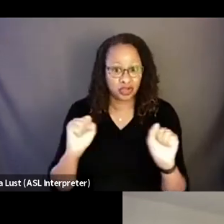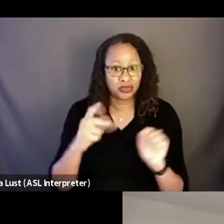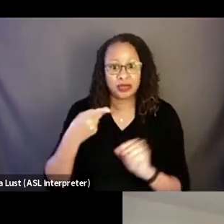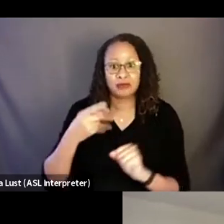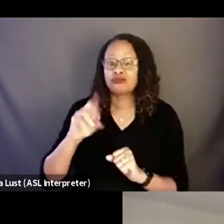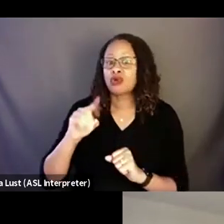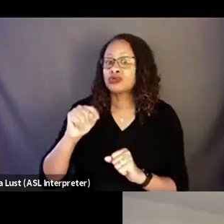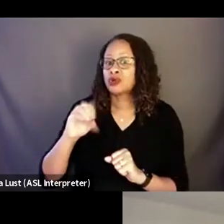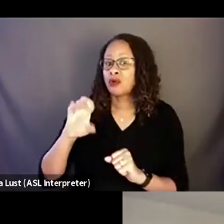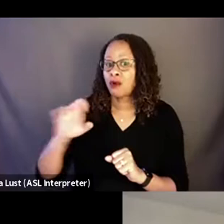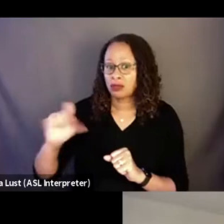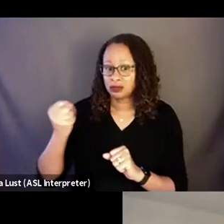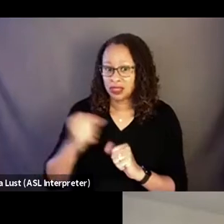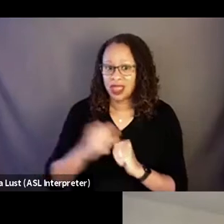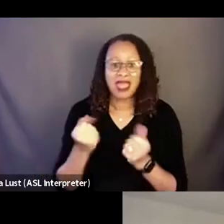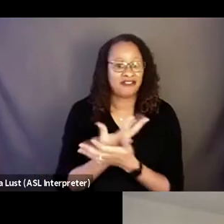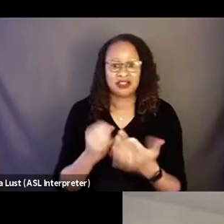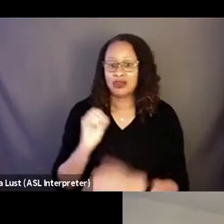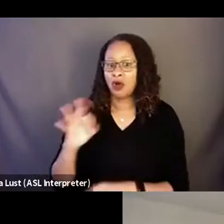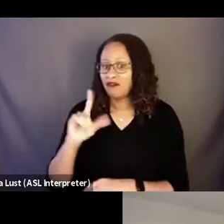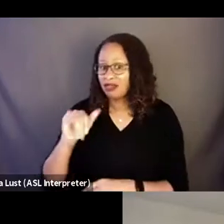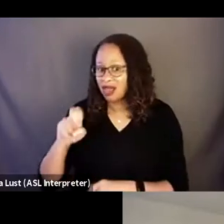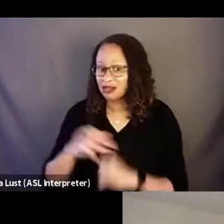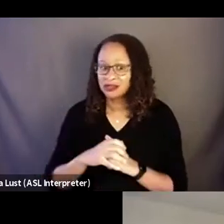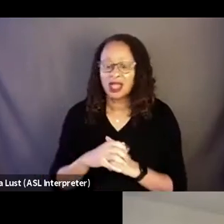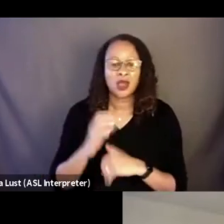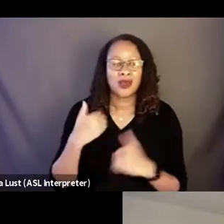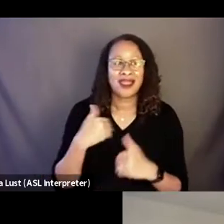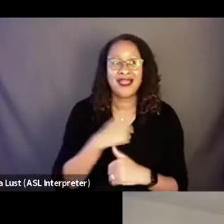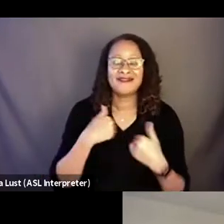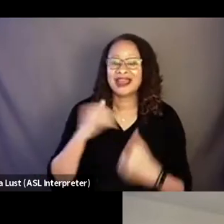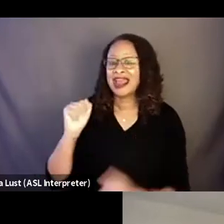Everything was off line, we had an air-gapped studio.